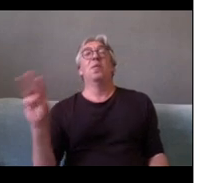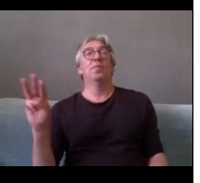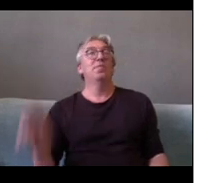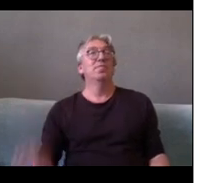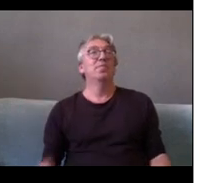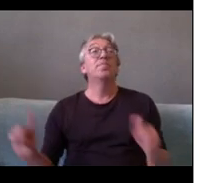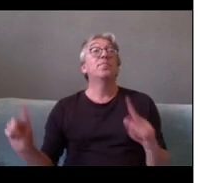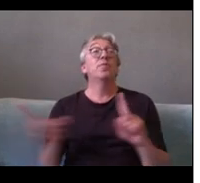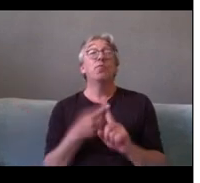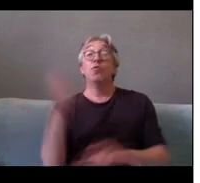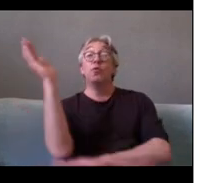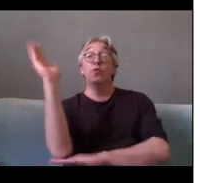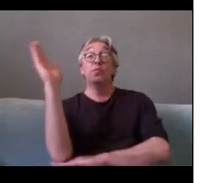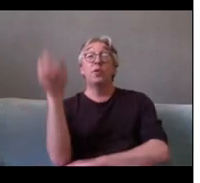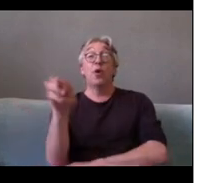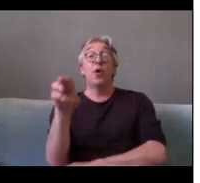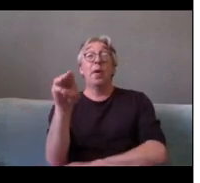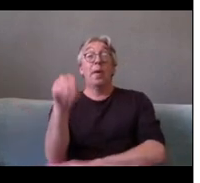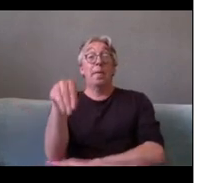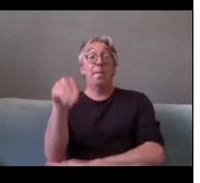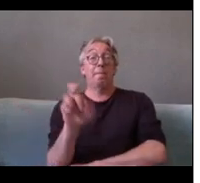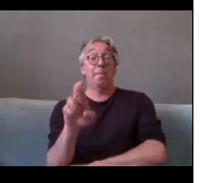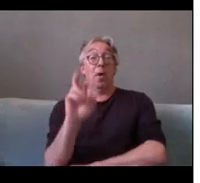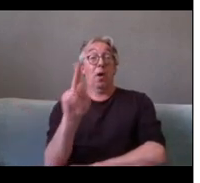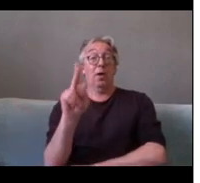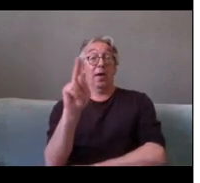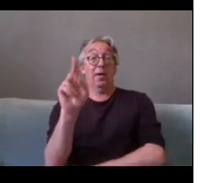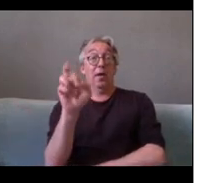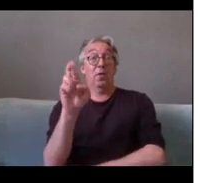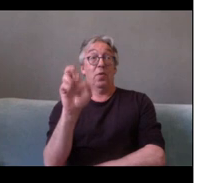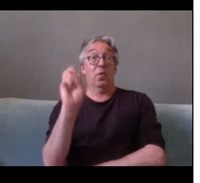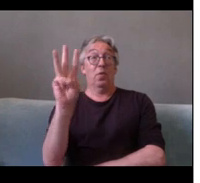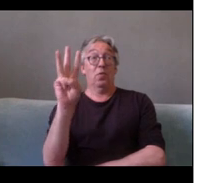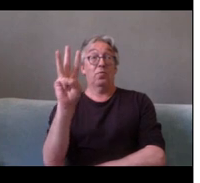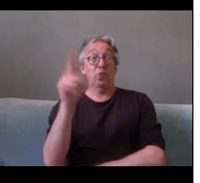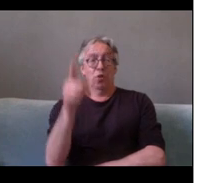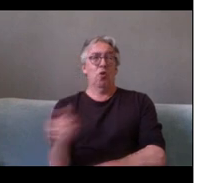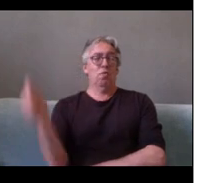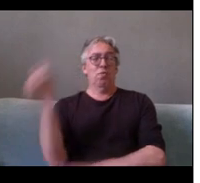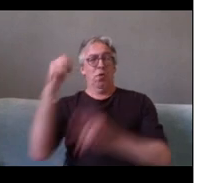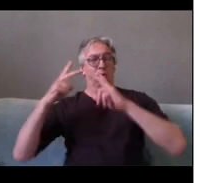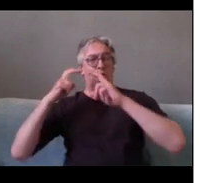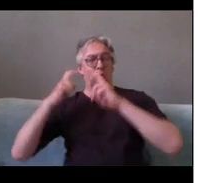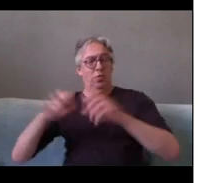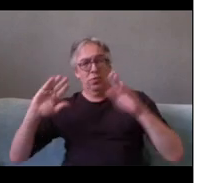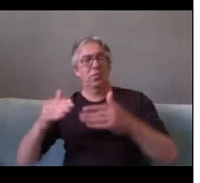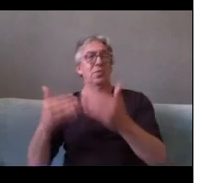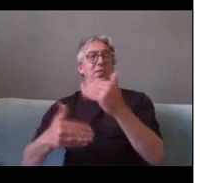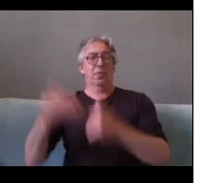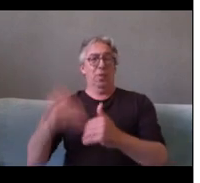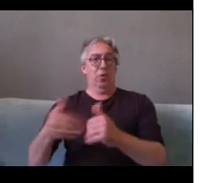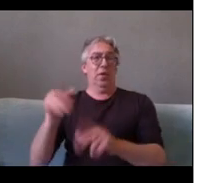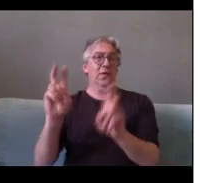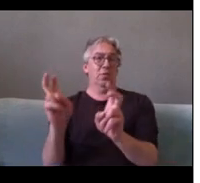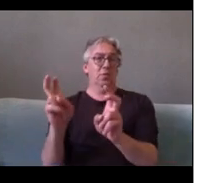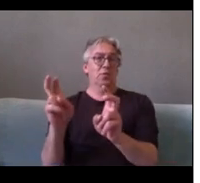and Inclusive Policies at Leonard Cheshire. Then we'll have Valentina Stoevska who is senior statistician